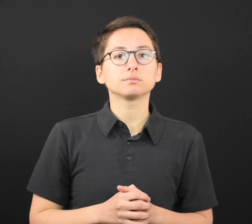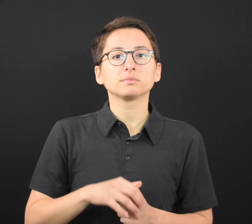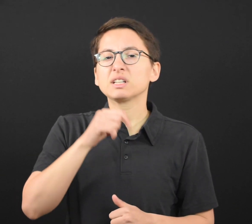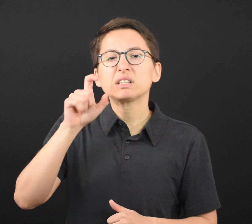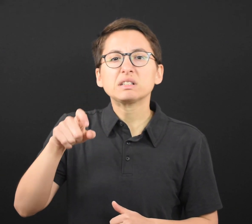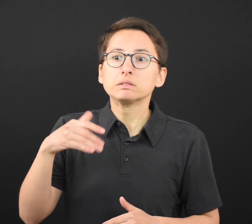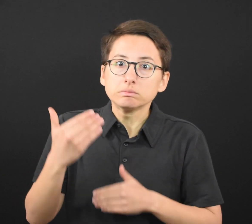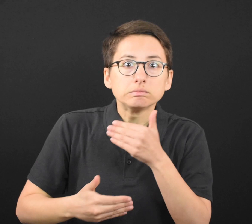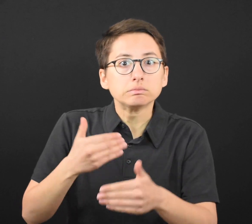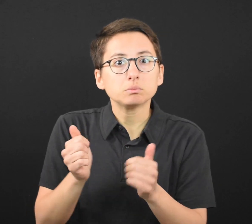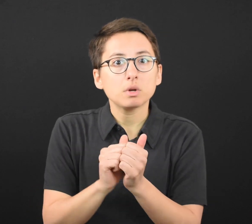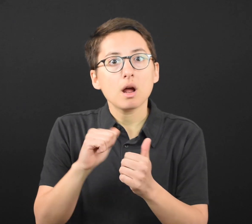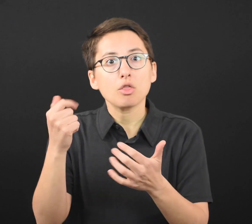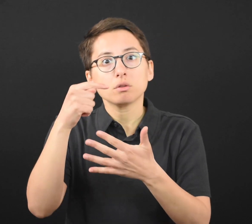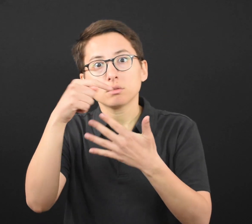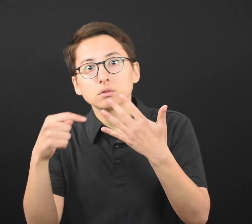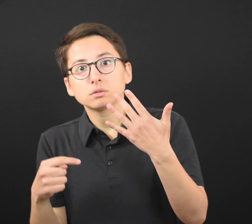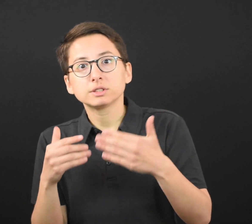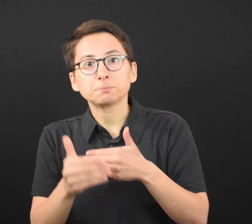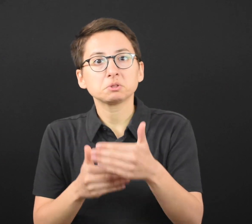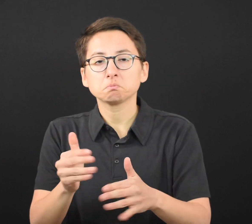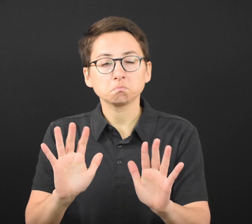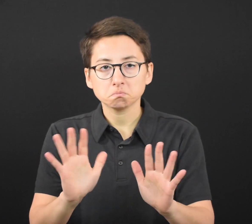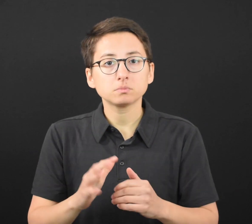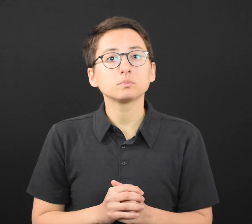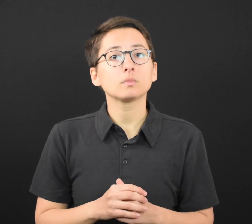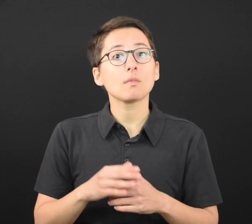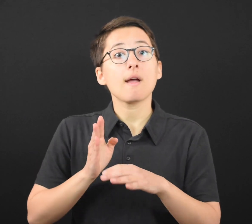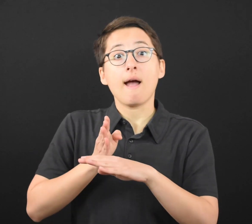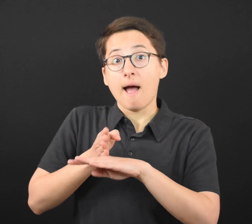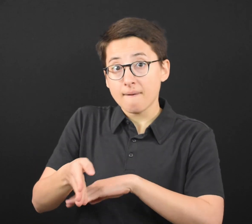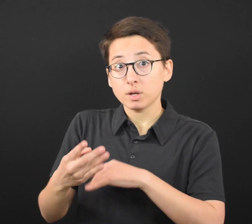but you do not need to take the other precautions. You most likely will not